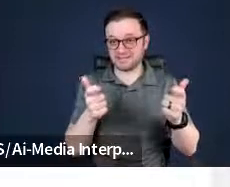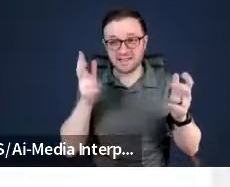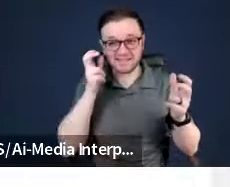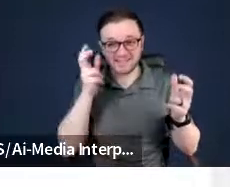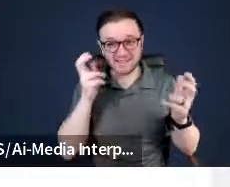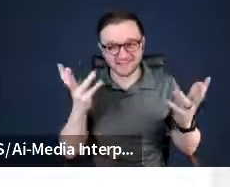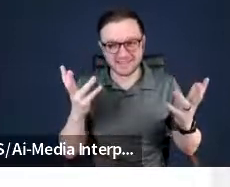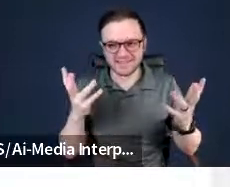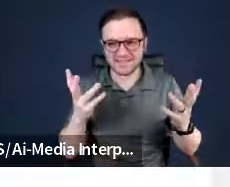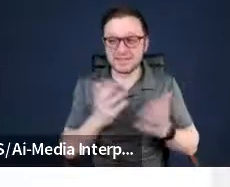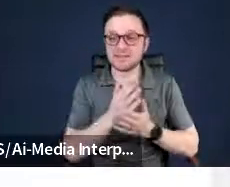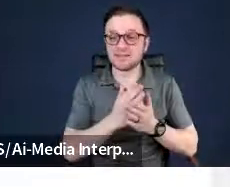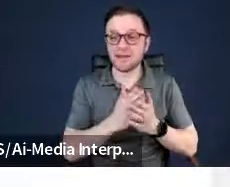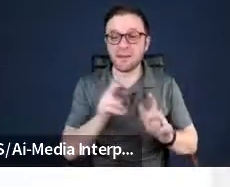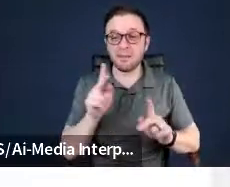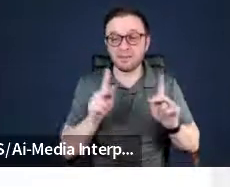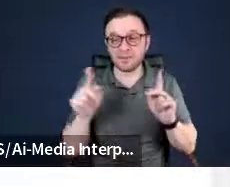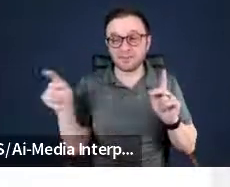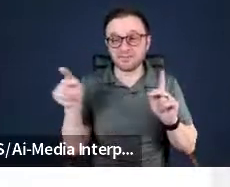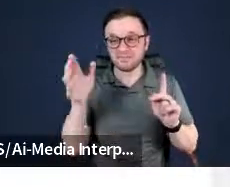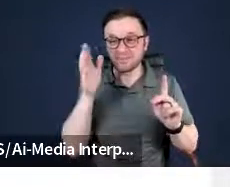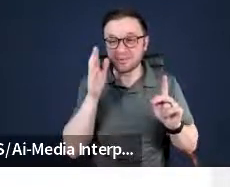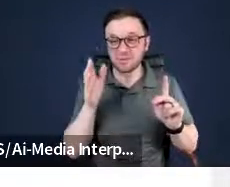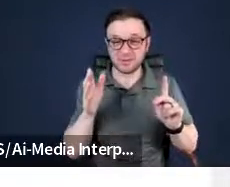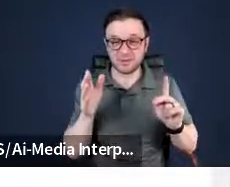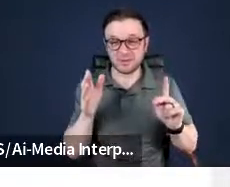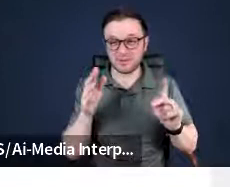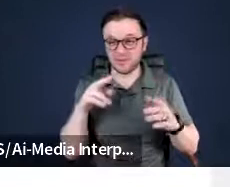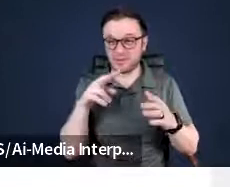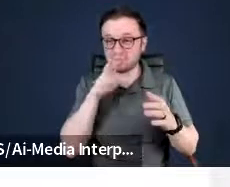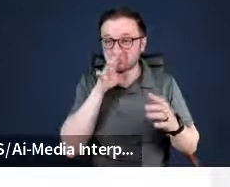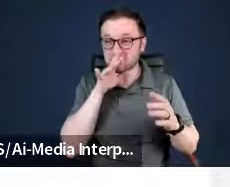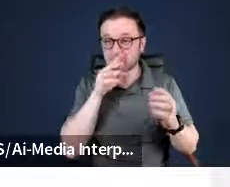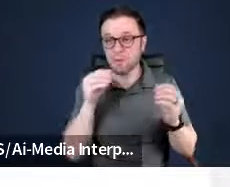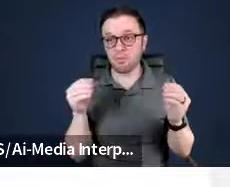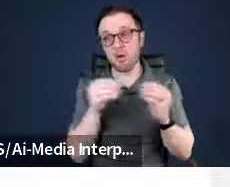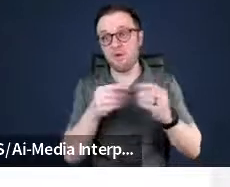that gives you a sense, that is about the right that I typically listen to it,